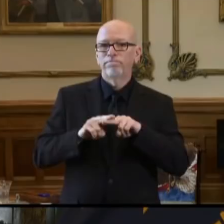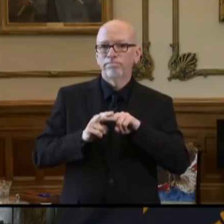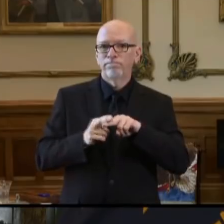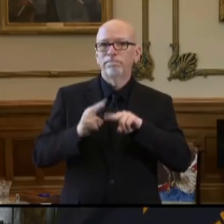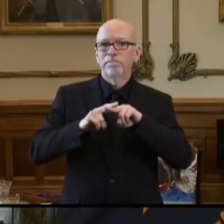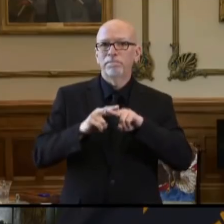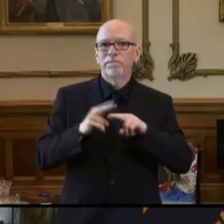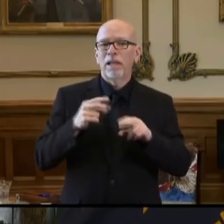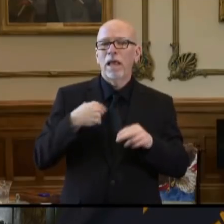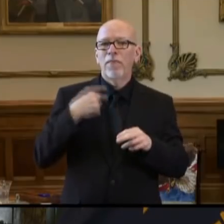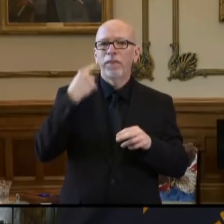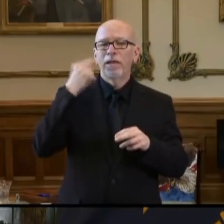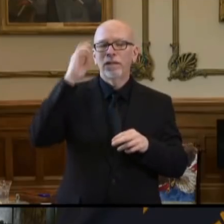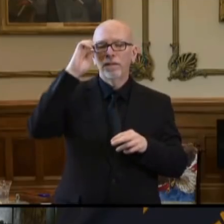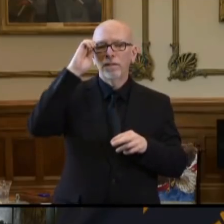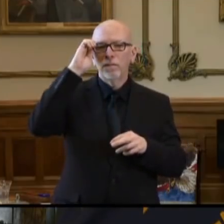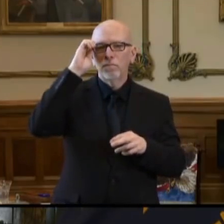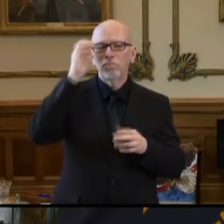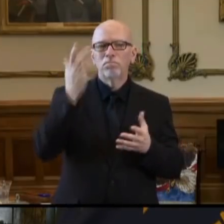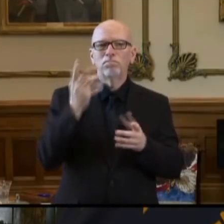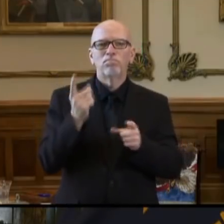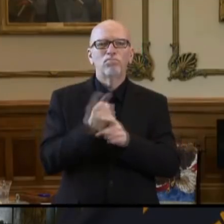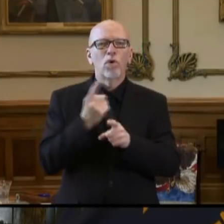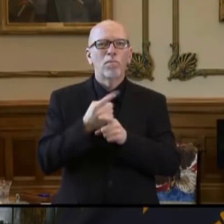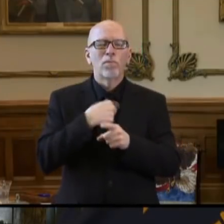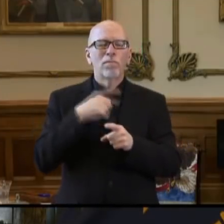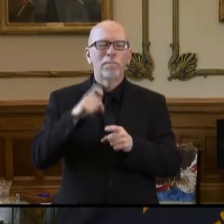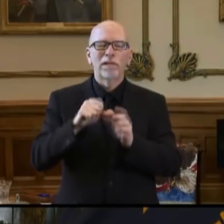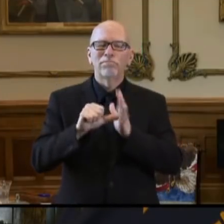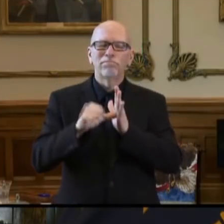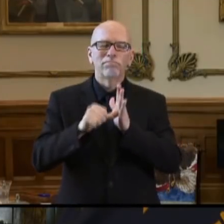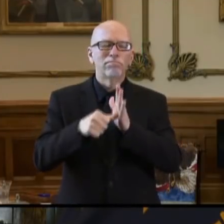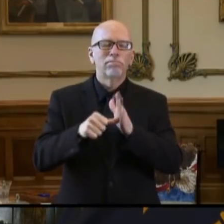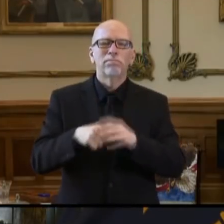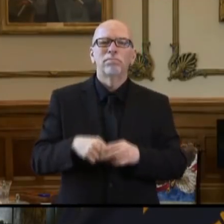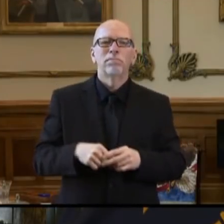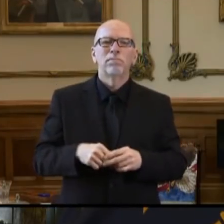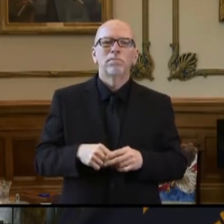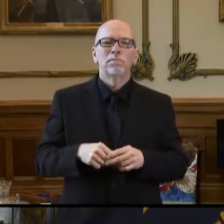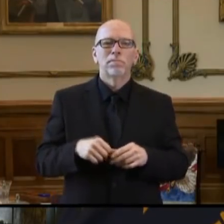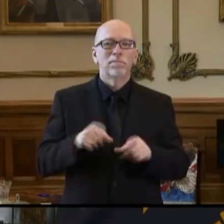PANDEMIC. AND RIGHT NOW AS OUR NUMBERS ARE GROWING, I THINK